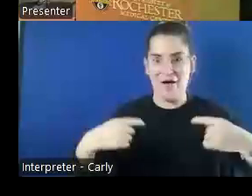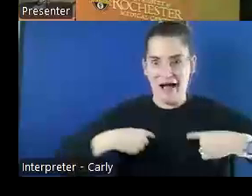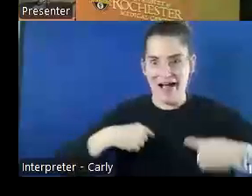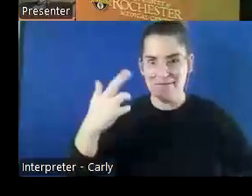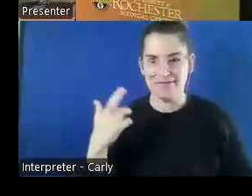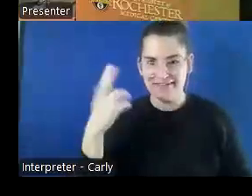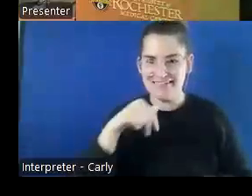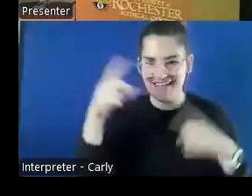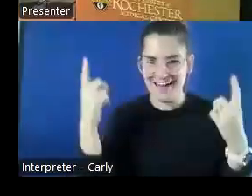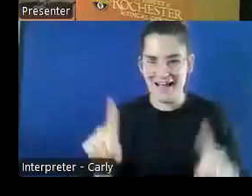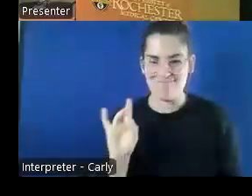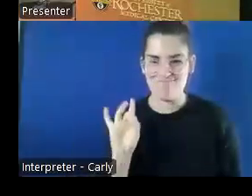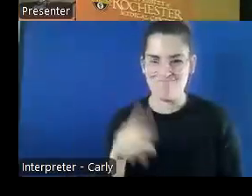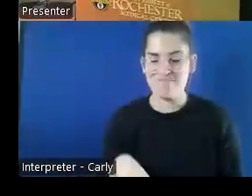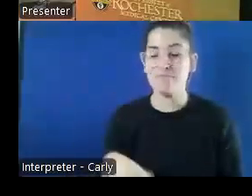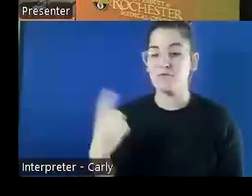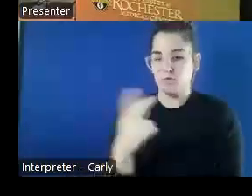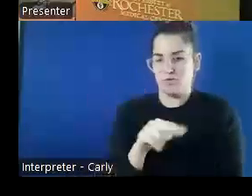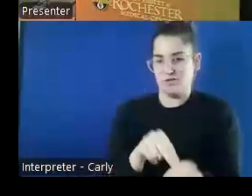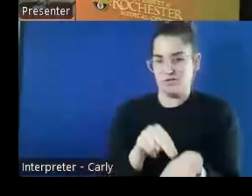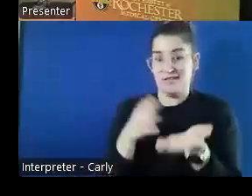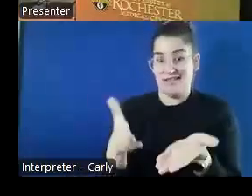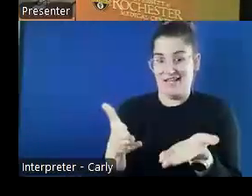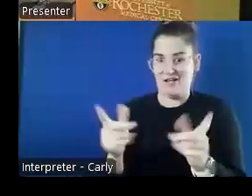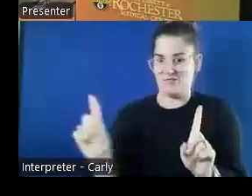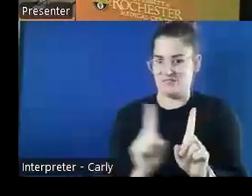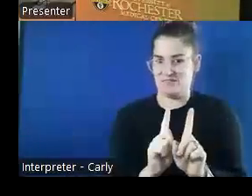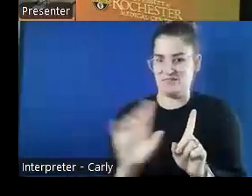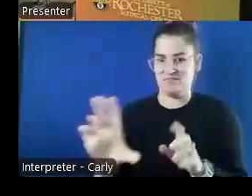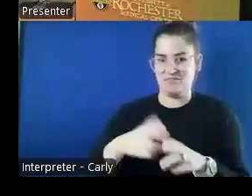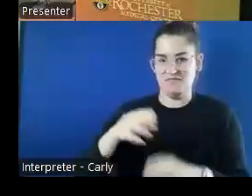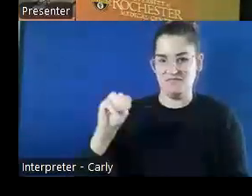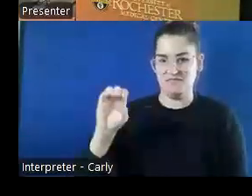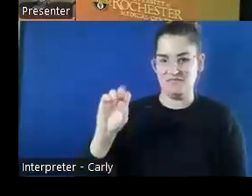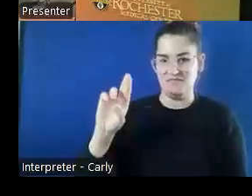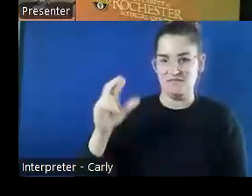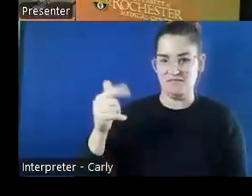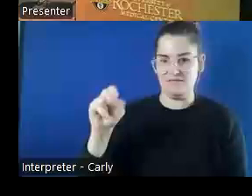happen um but one of the nurses was there with me um her name was Morgan and she did everything